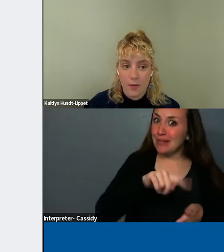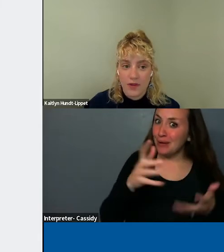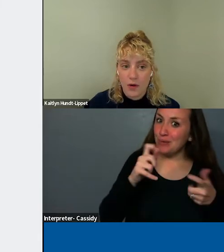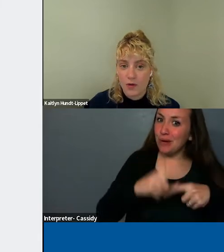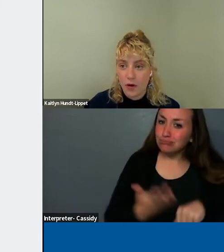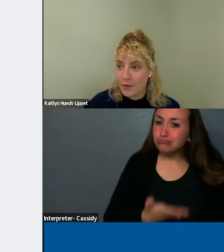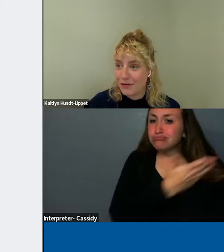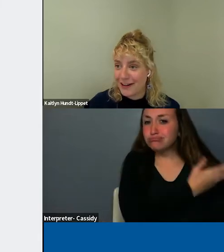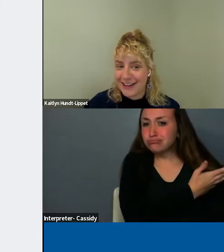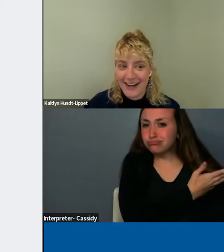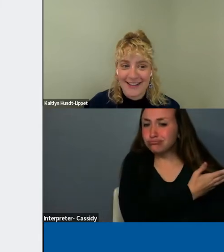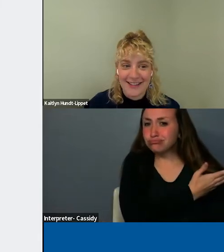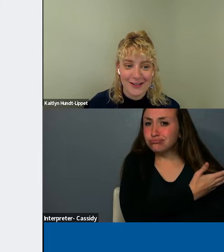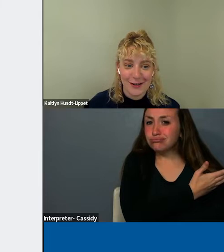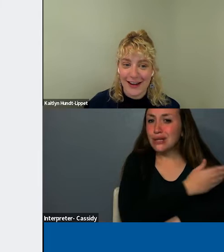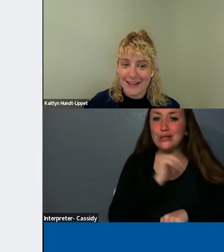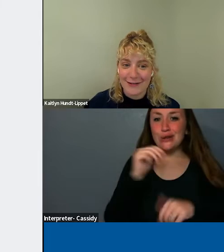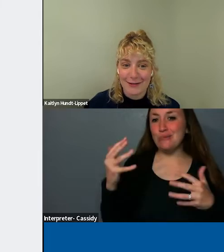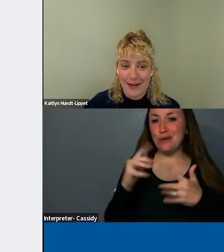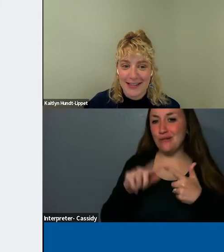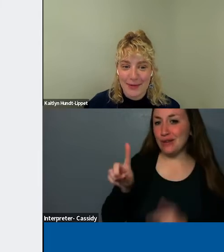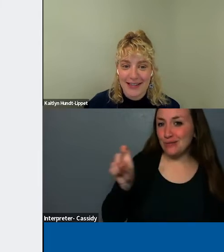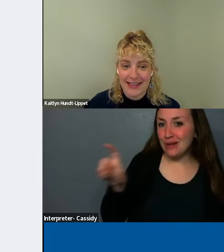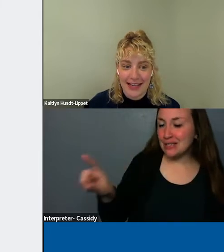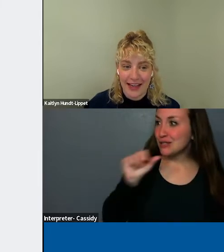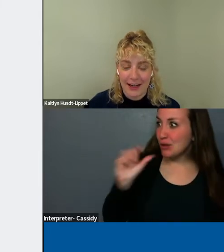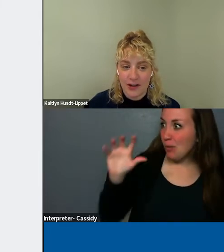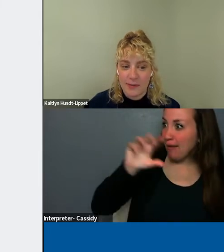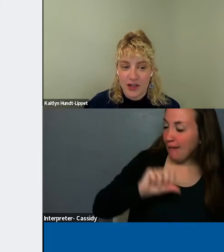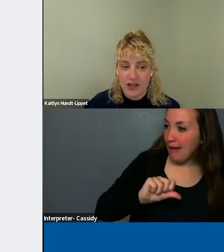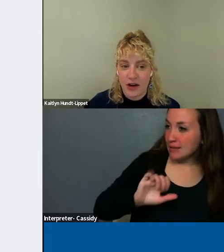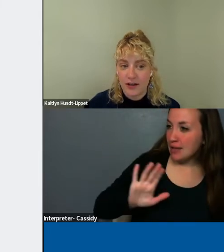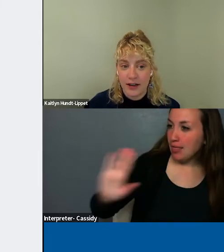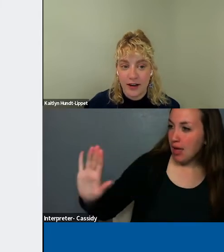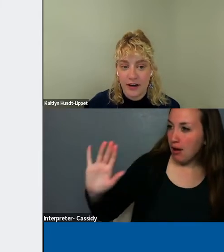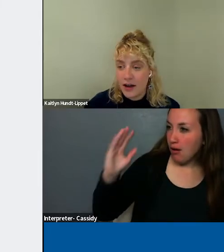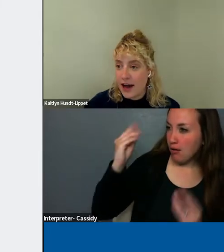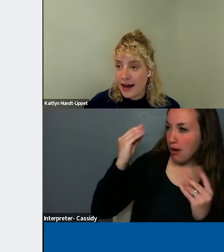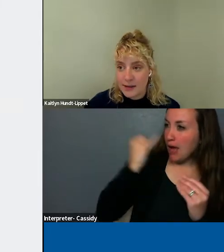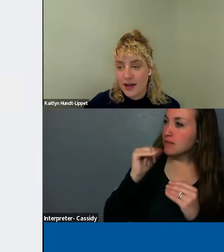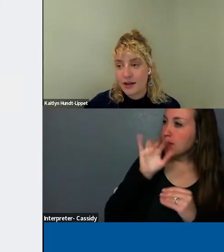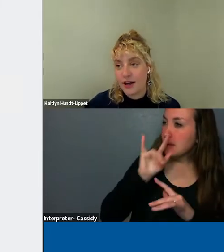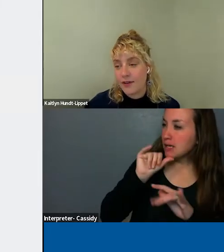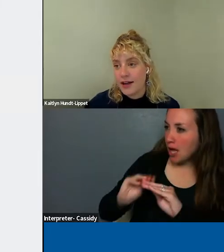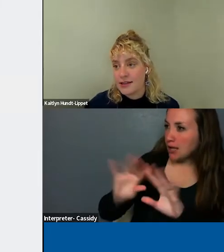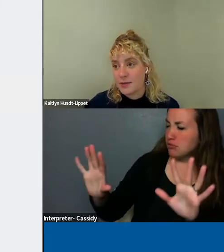so don't be afraid to ask. Don't guess what the participant is saying if their speech is not clear. Ask them to clarify.